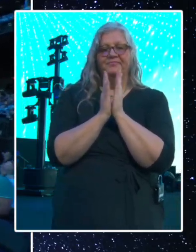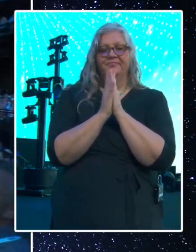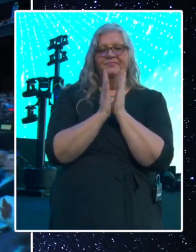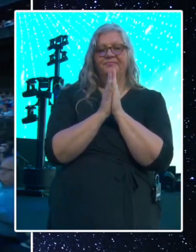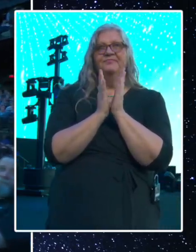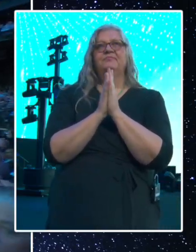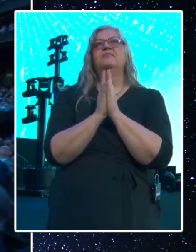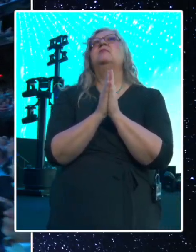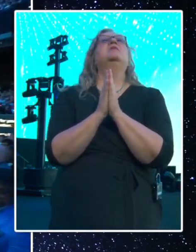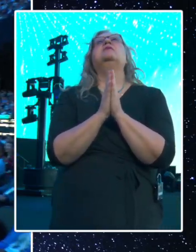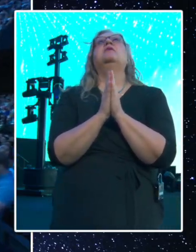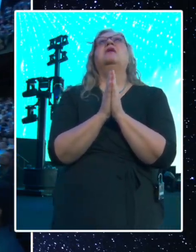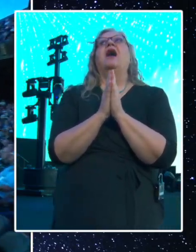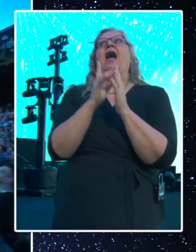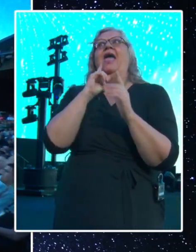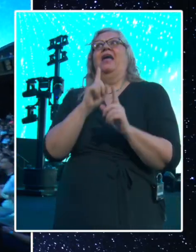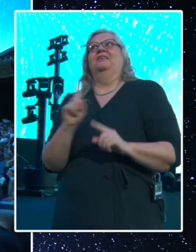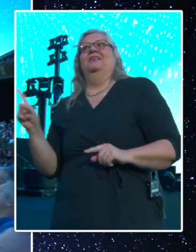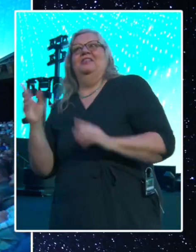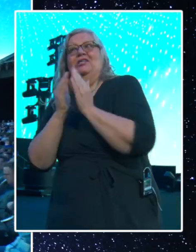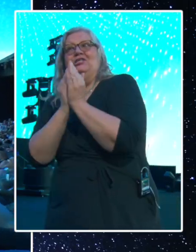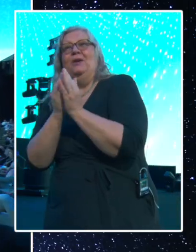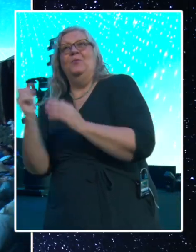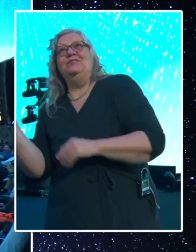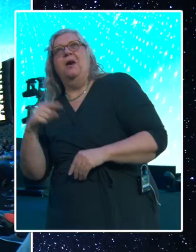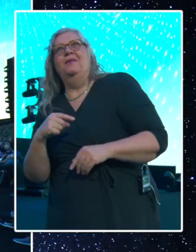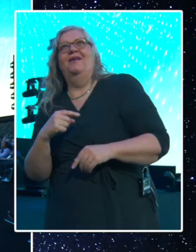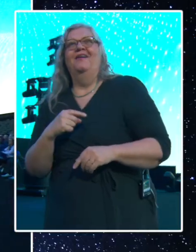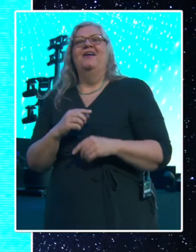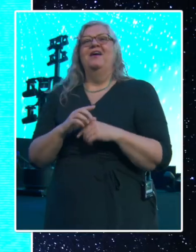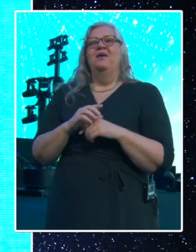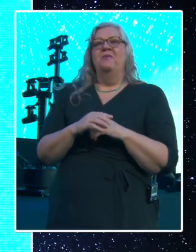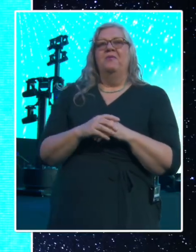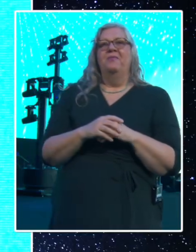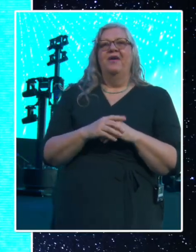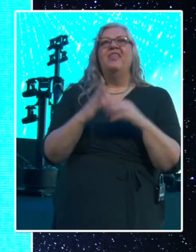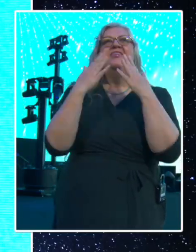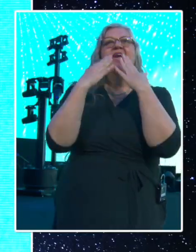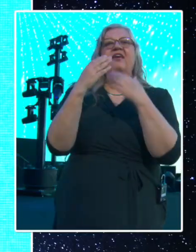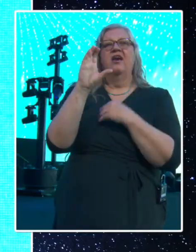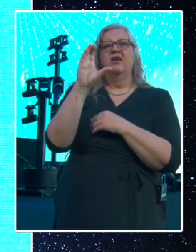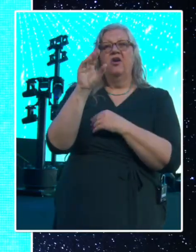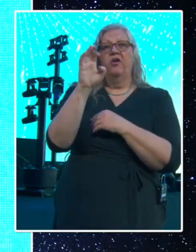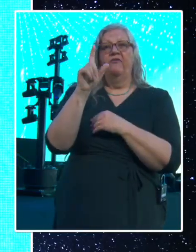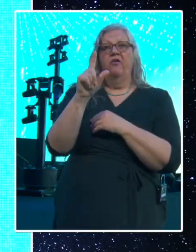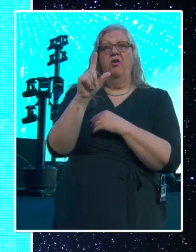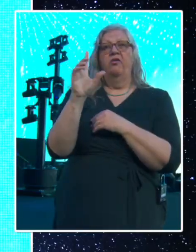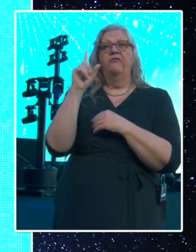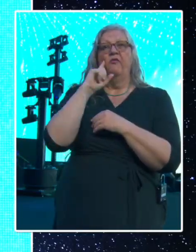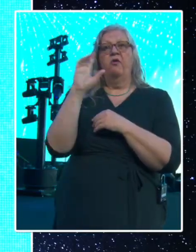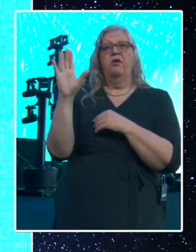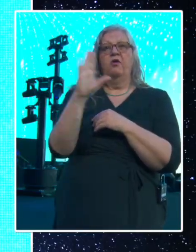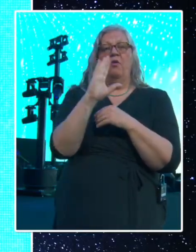I had to get out of the way. The ship was coming. But I want to thank Carnival for your partnership and innovation.